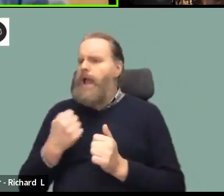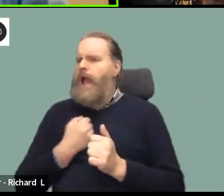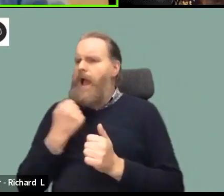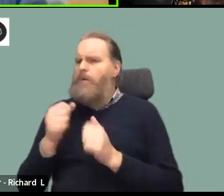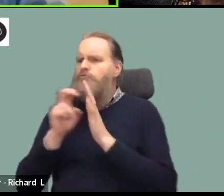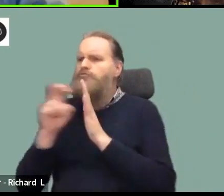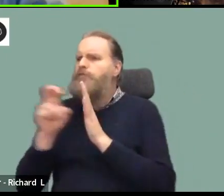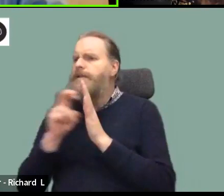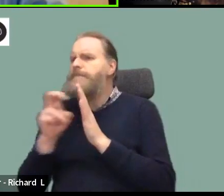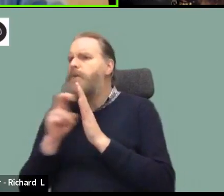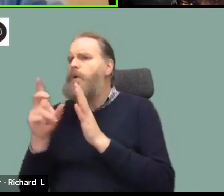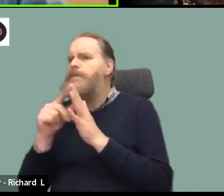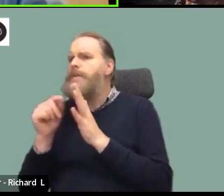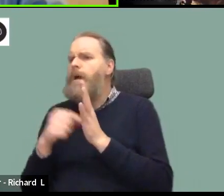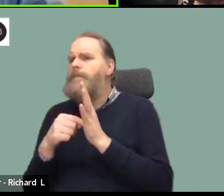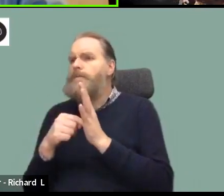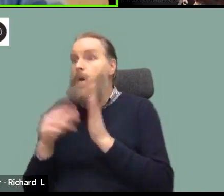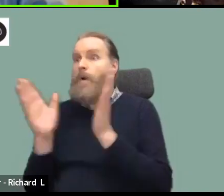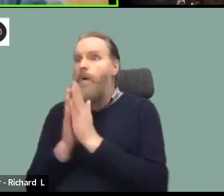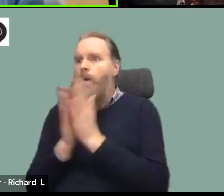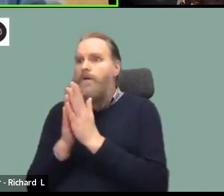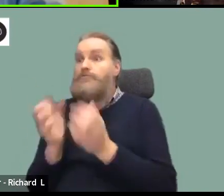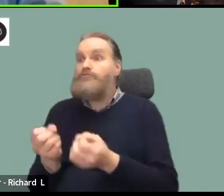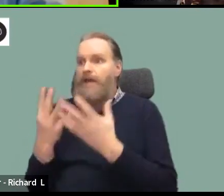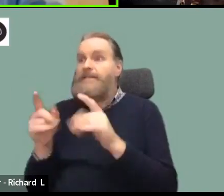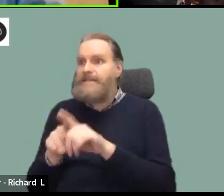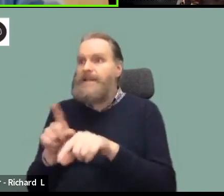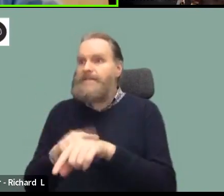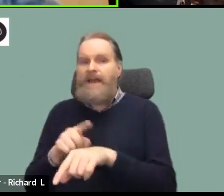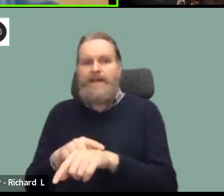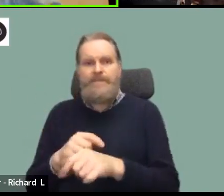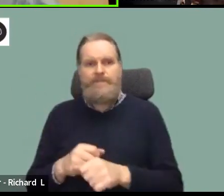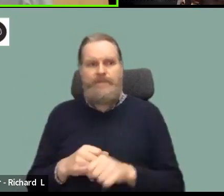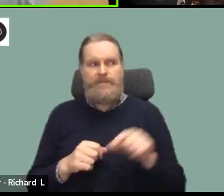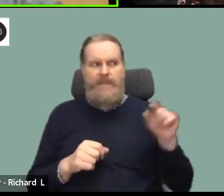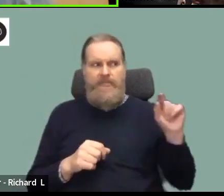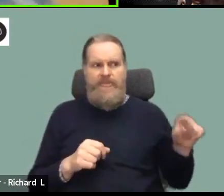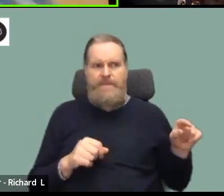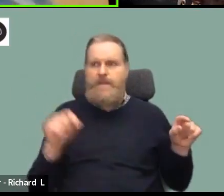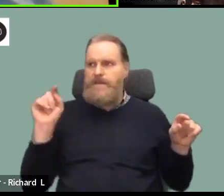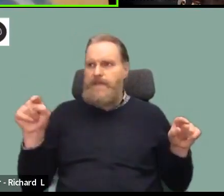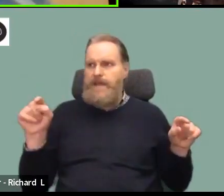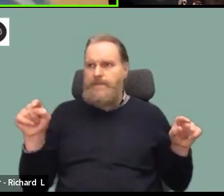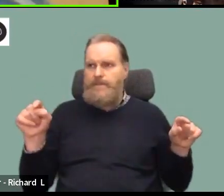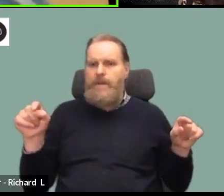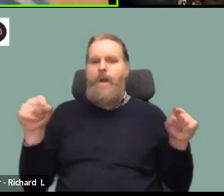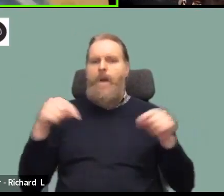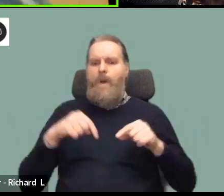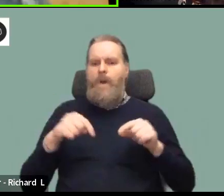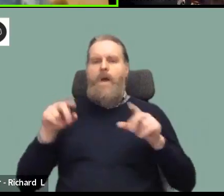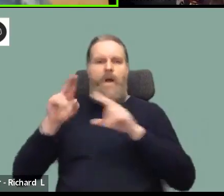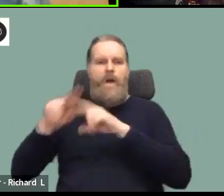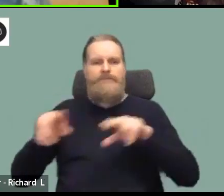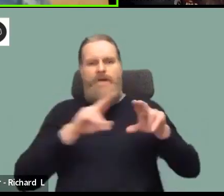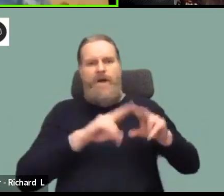transport sector at the same time it's going to have more effect. Then if it's just so, so obviously means that if we bring some people out in the transport sector at the same time it's